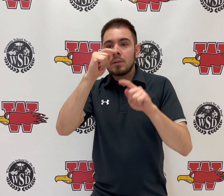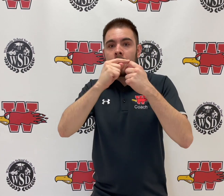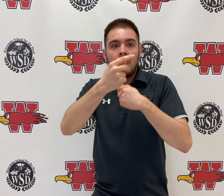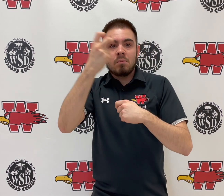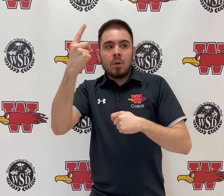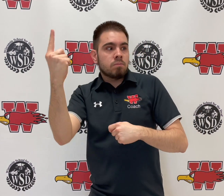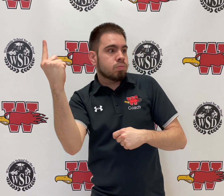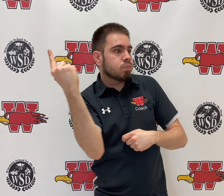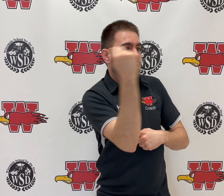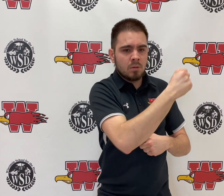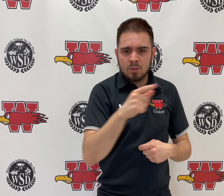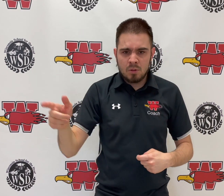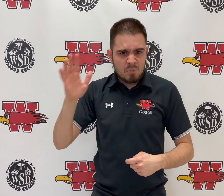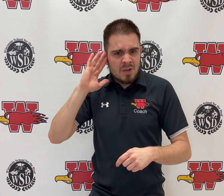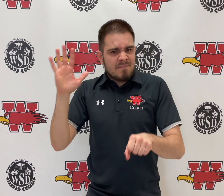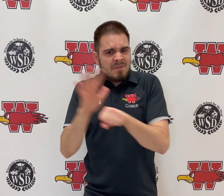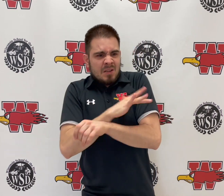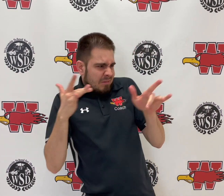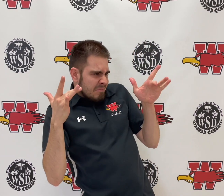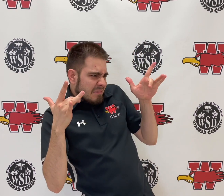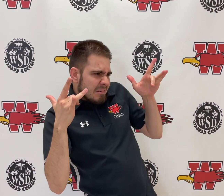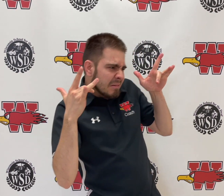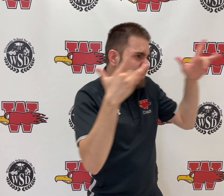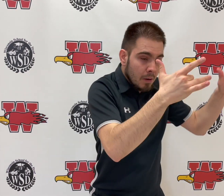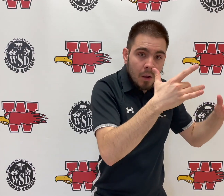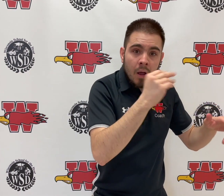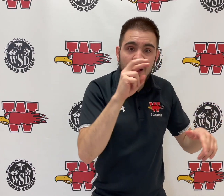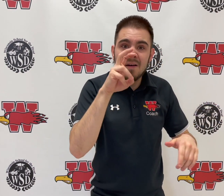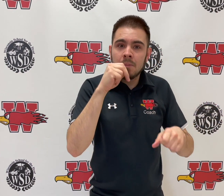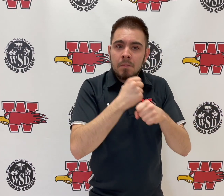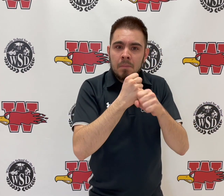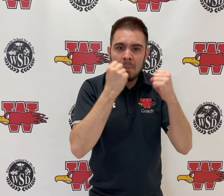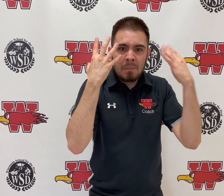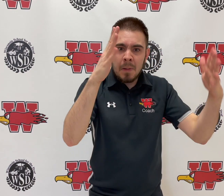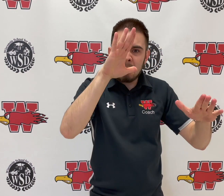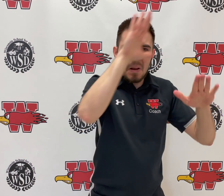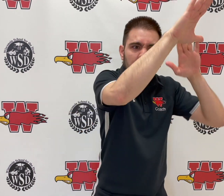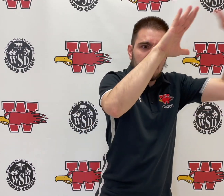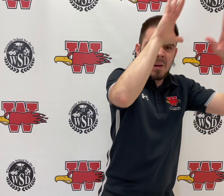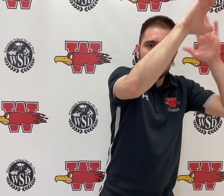If the team takes - takes the ball, this player runs off to catch up with them and